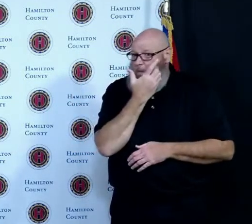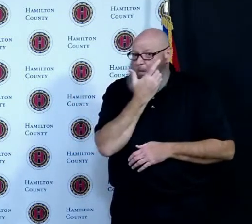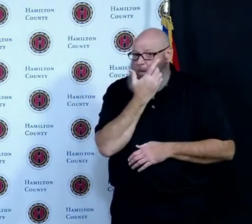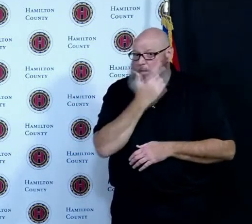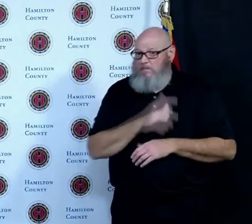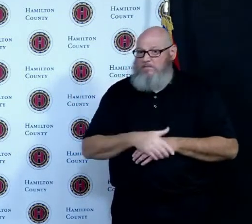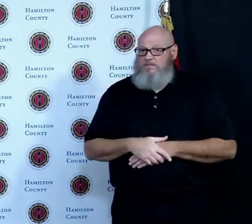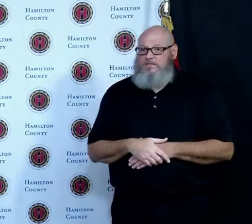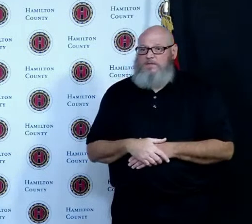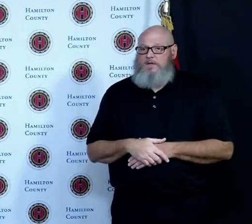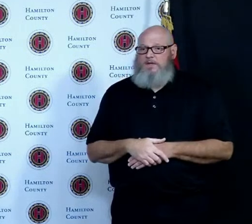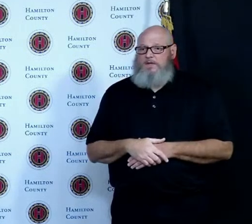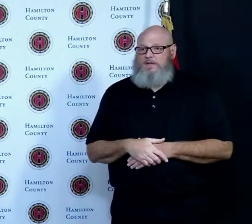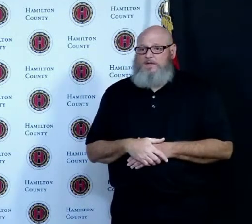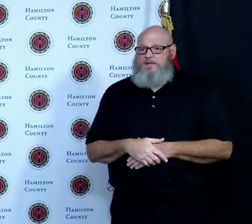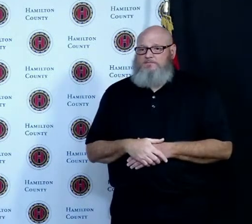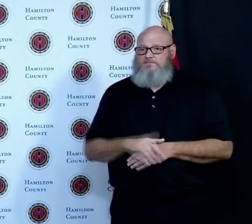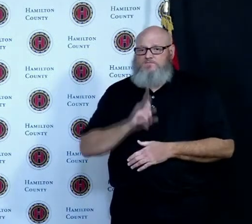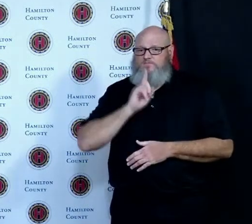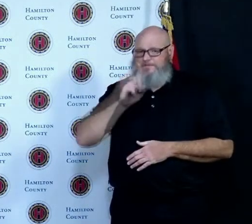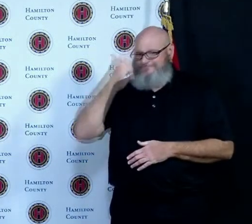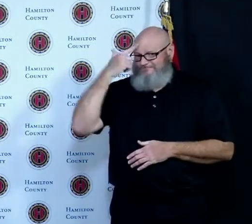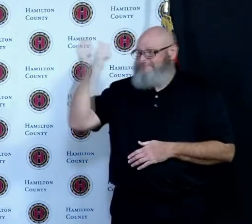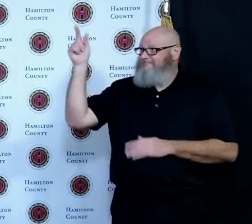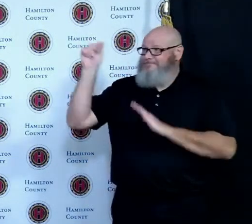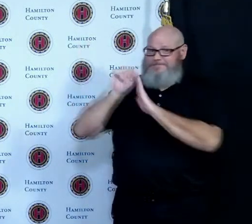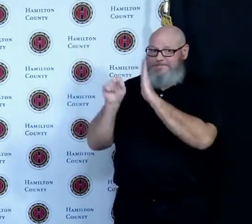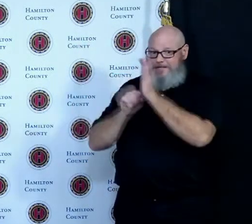actually indicated yesterday during the press conference that details of that plan are still